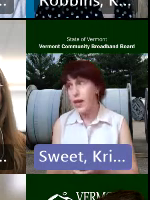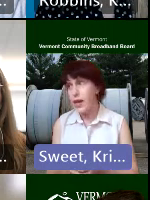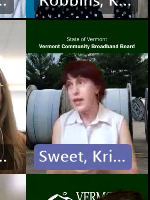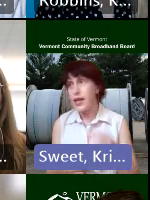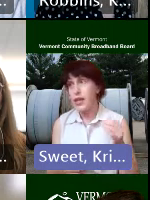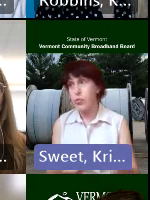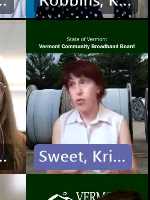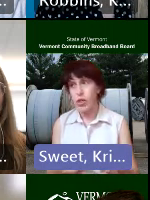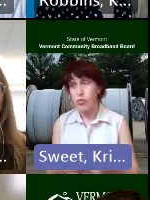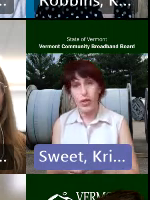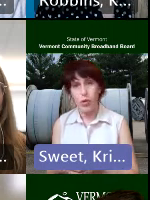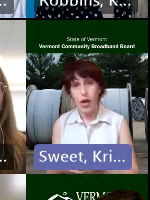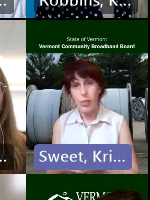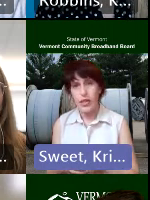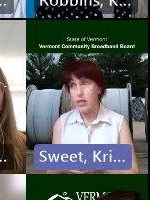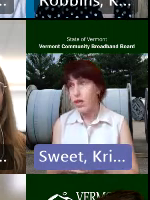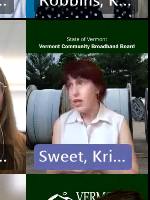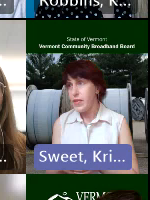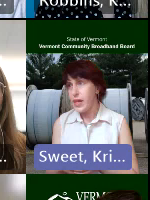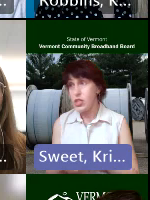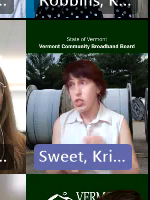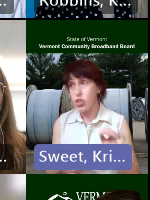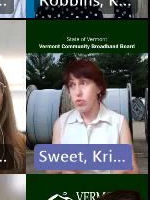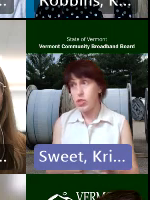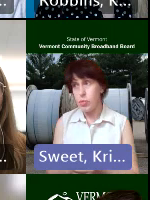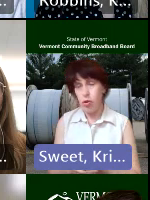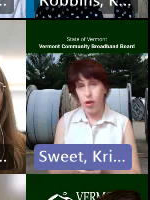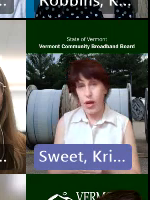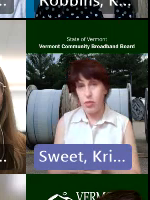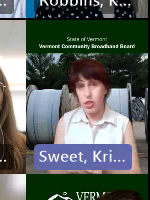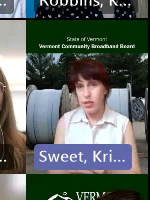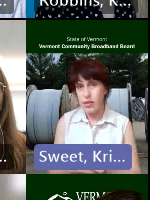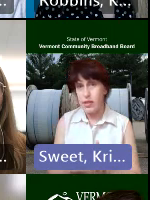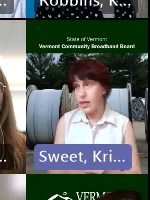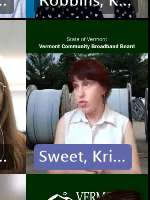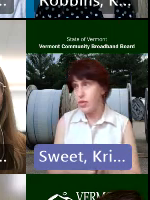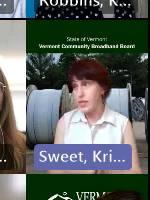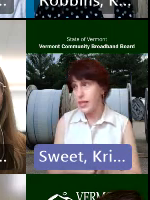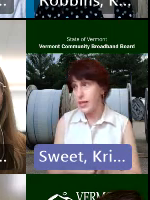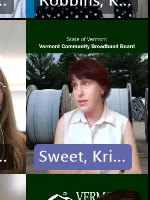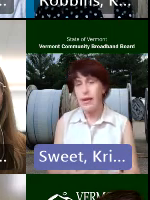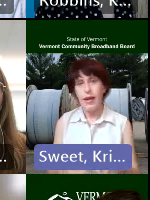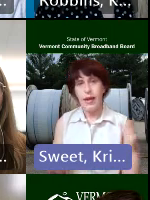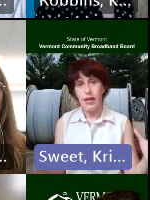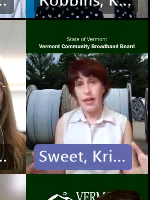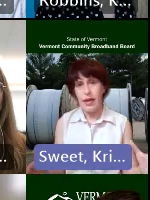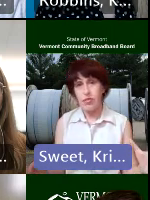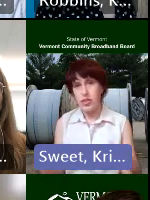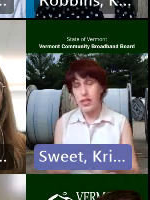Our updated program timeline, an important requirement that is new to the program, which is the letter of intent.